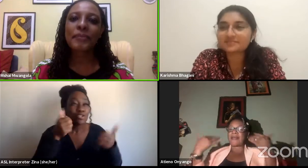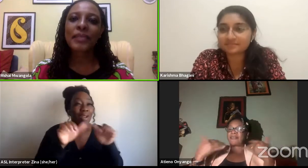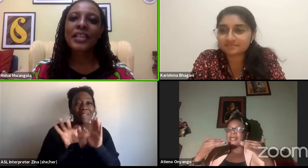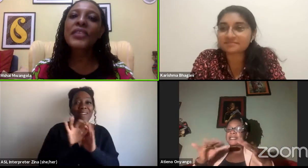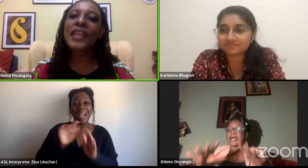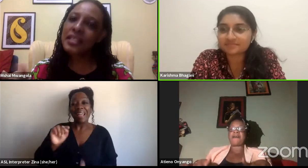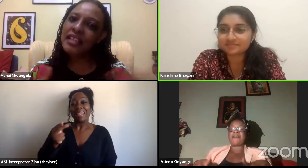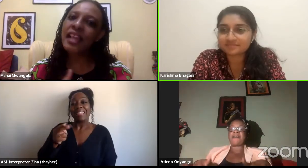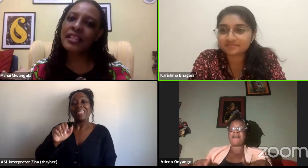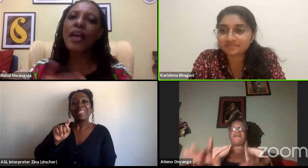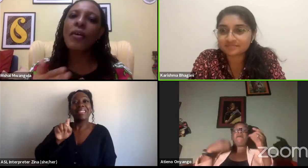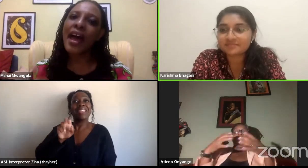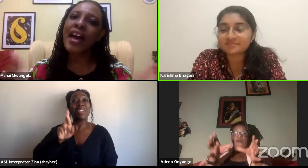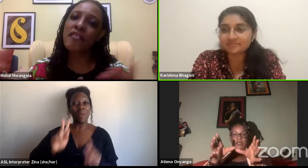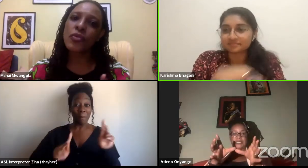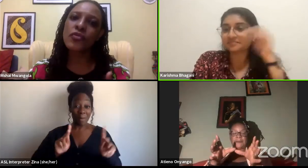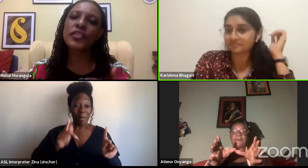So that's how I have moved.